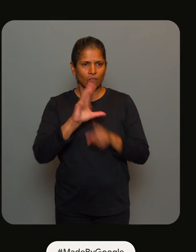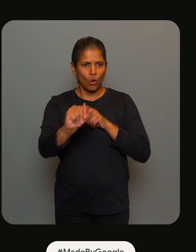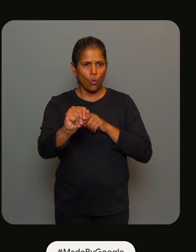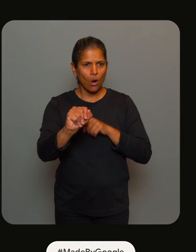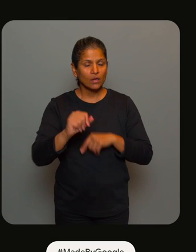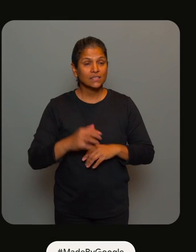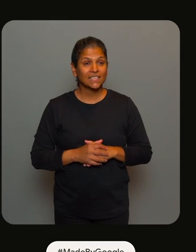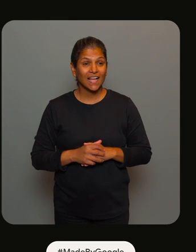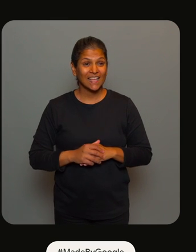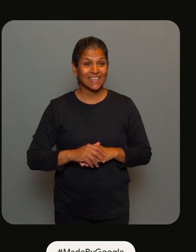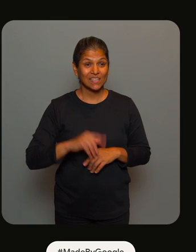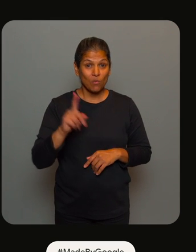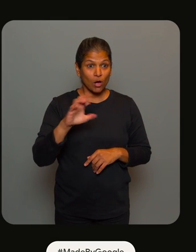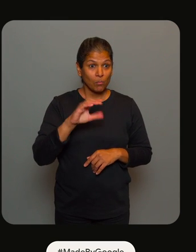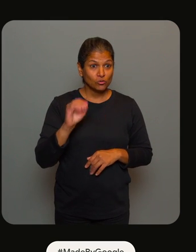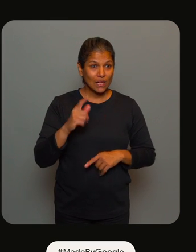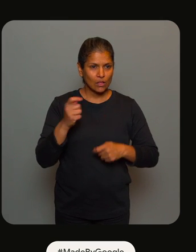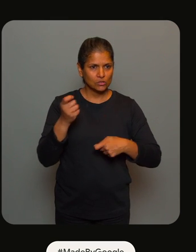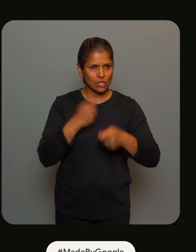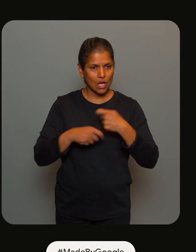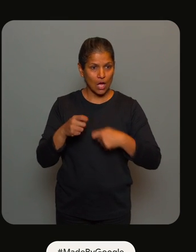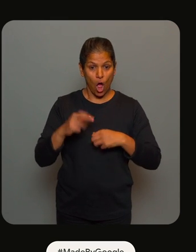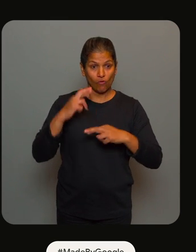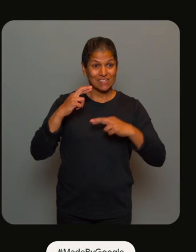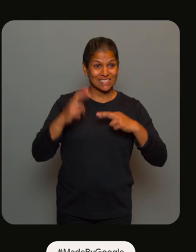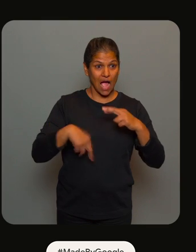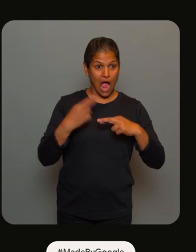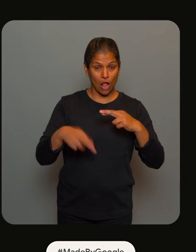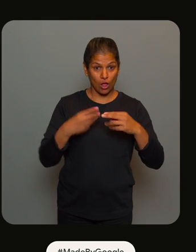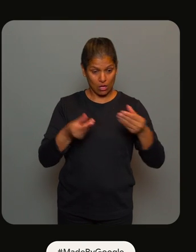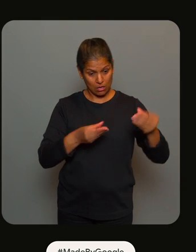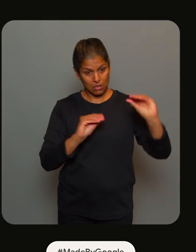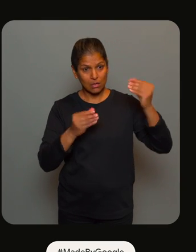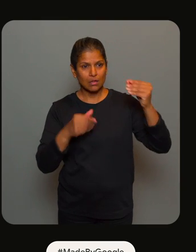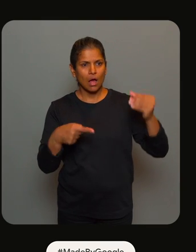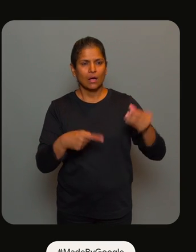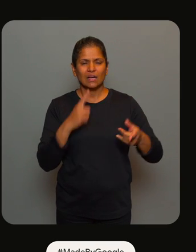This gives it a soft, matte, textured feel, like no other tablet.